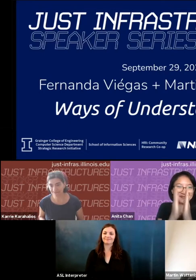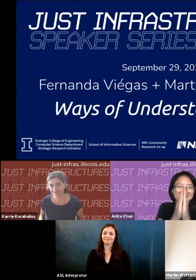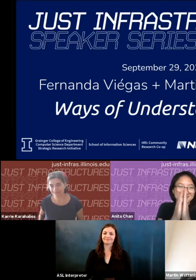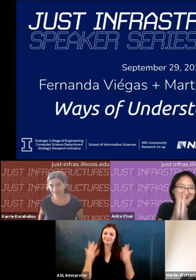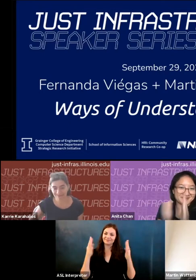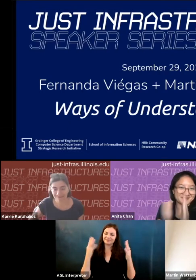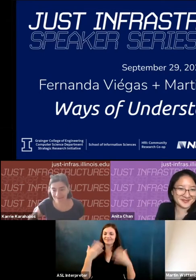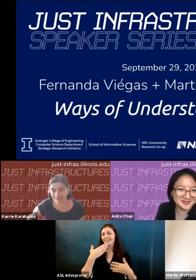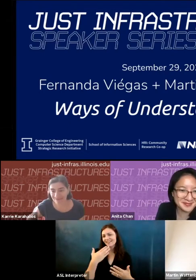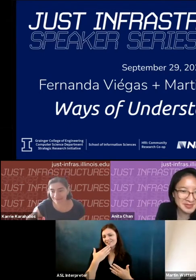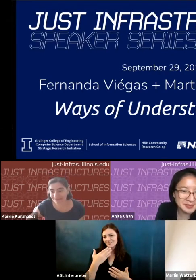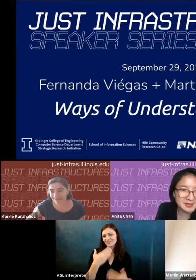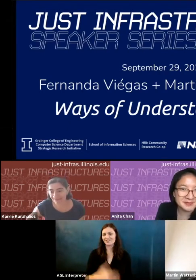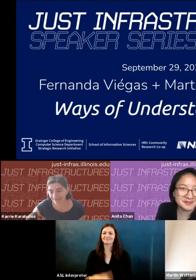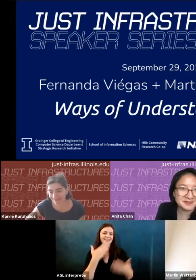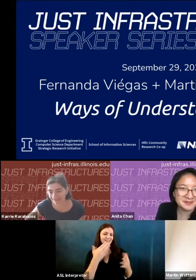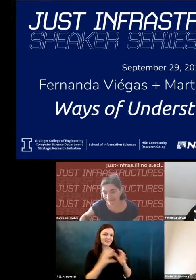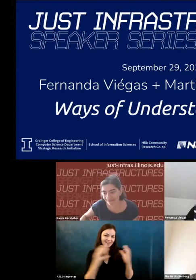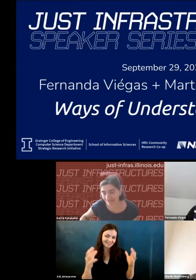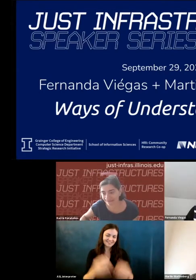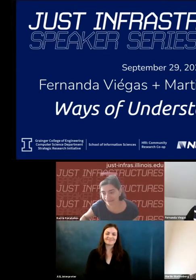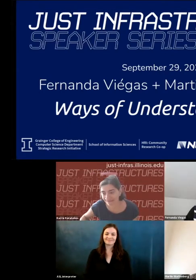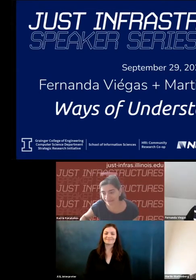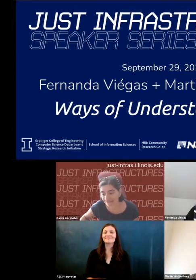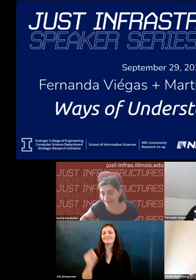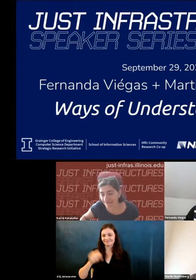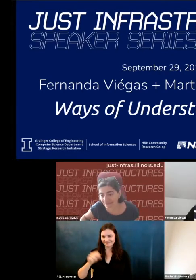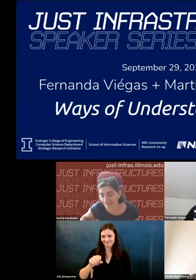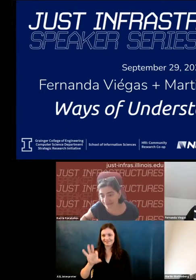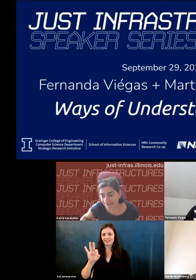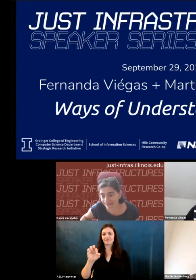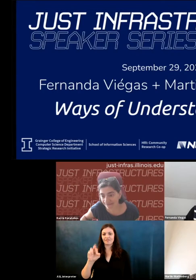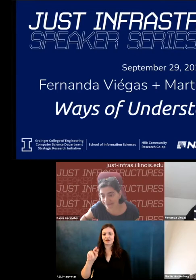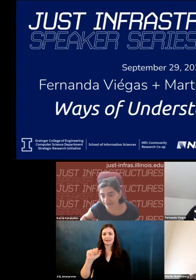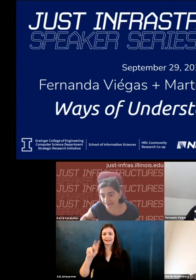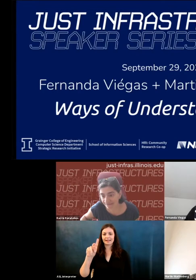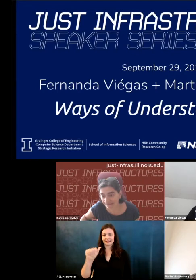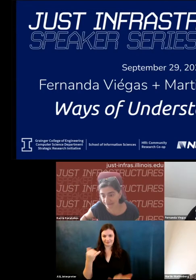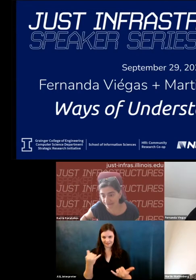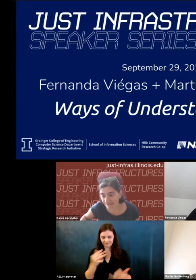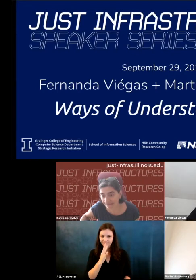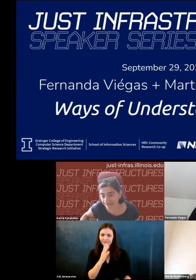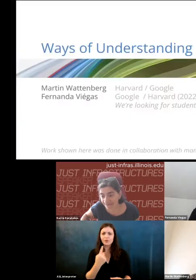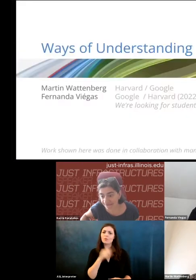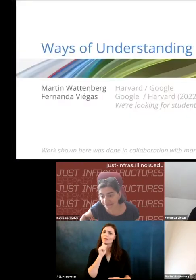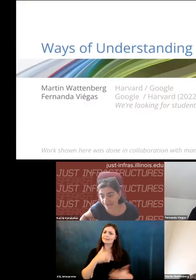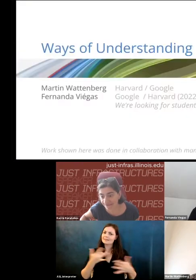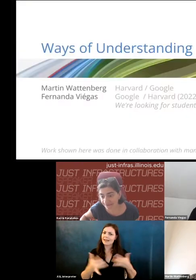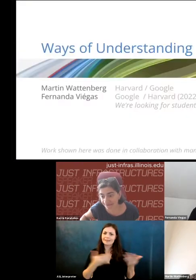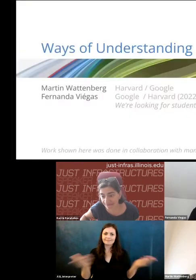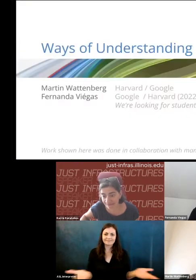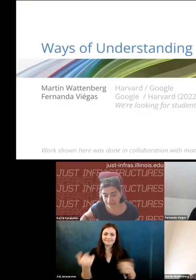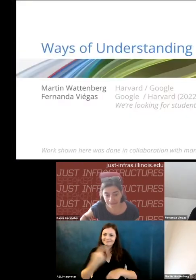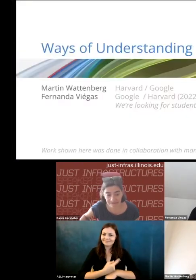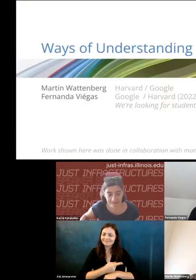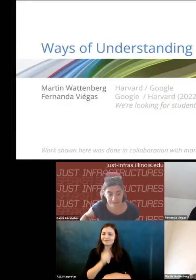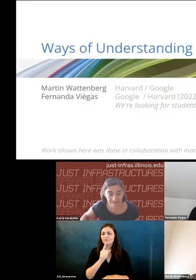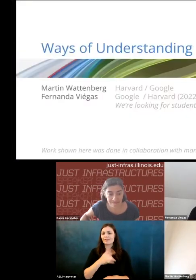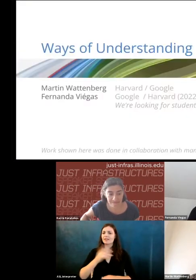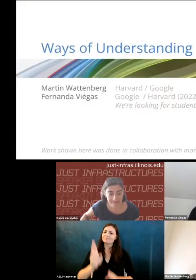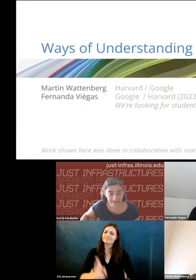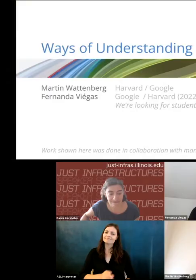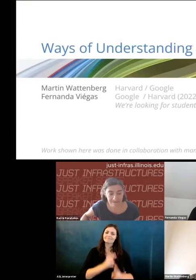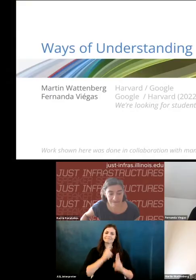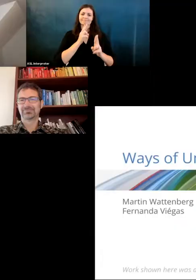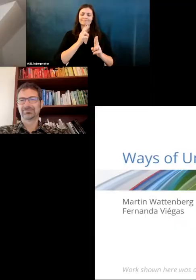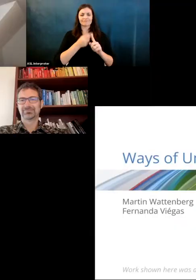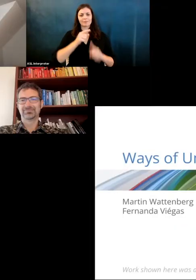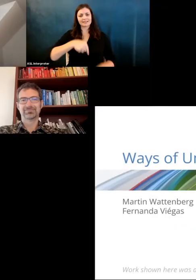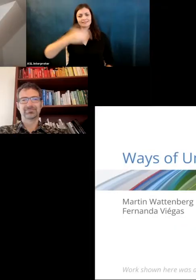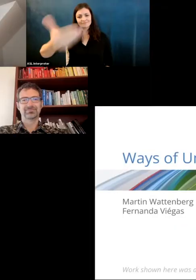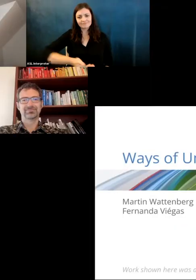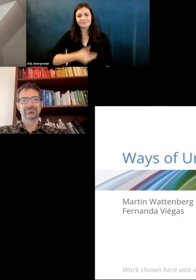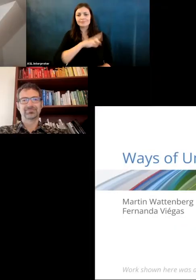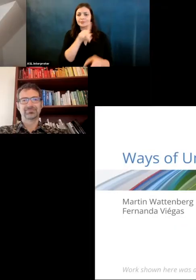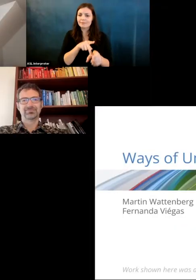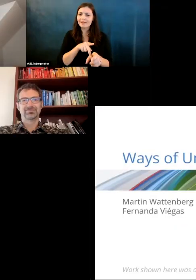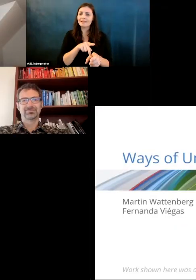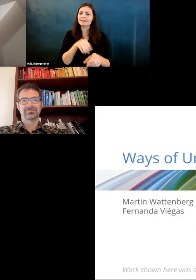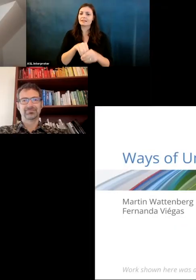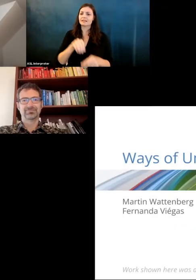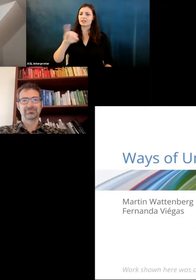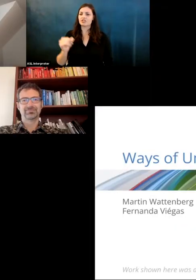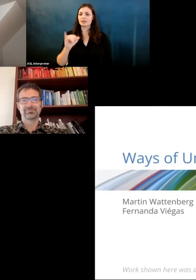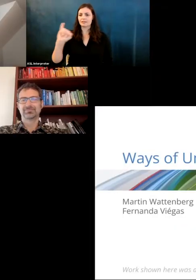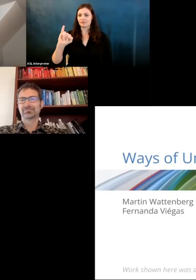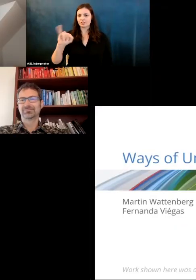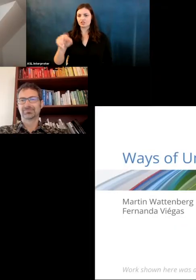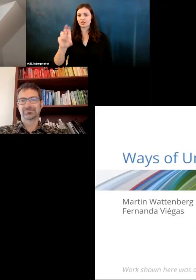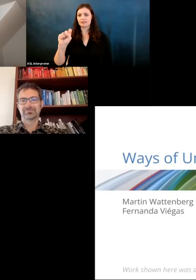Fernanda Viegas: Thank you, thank you so much, yes, we are so excited to be here today, we are very honored by the invitation to participate in the just infrastructures speaker series.